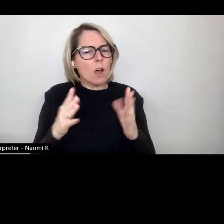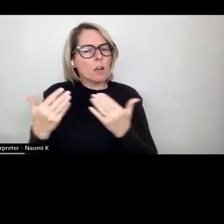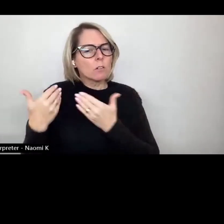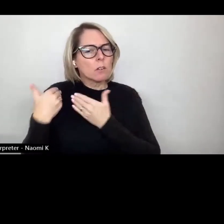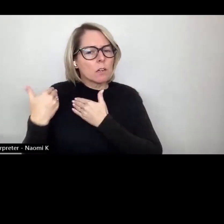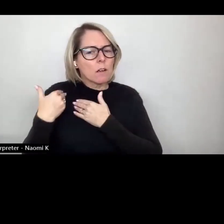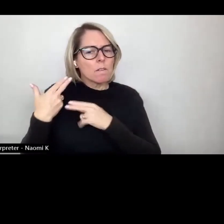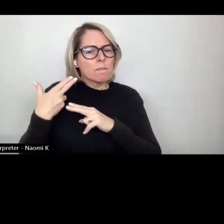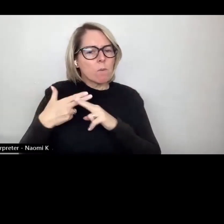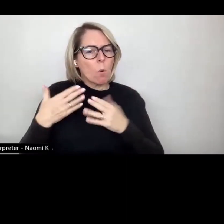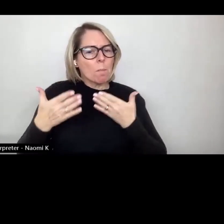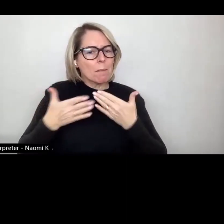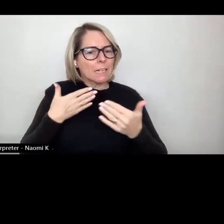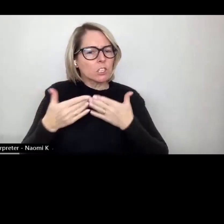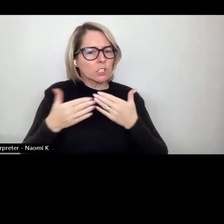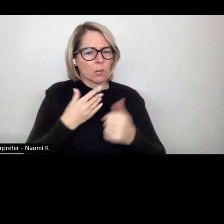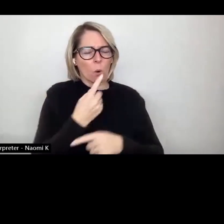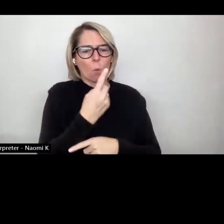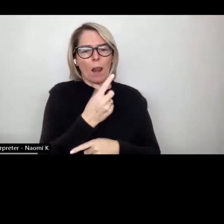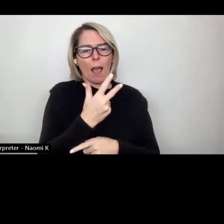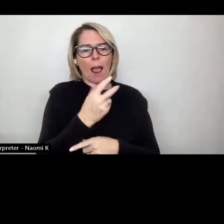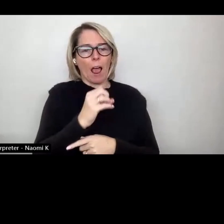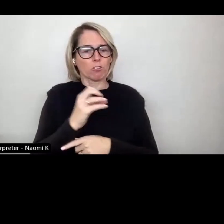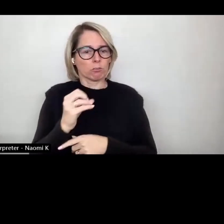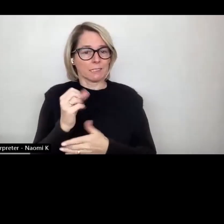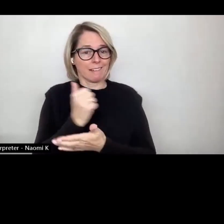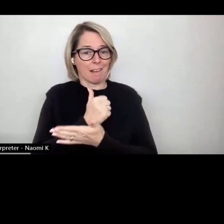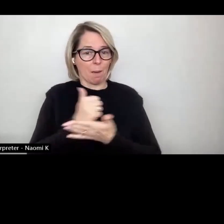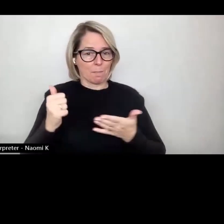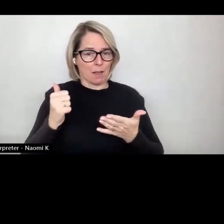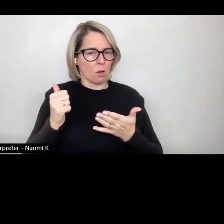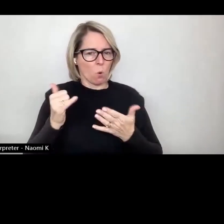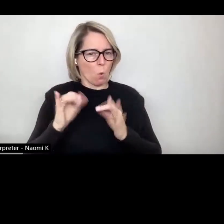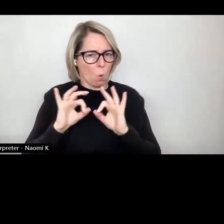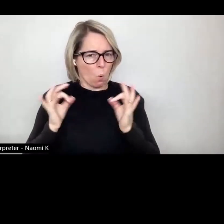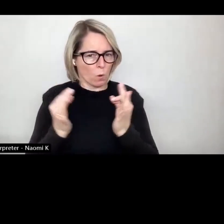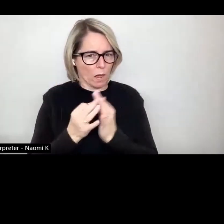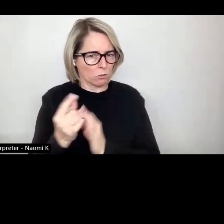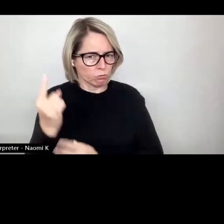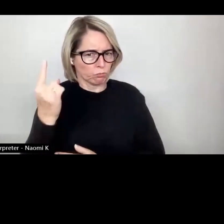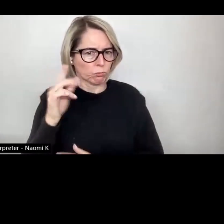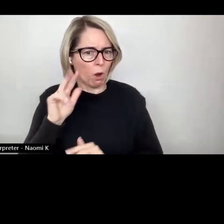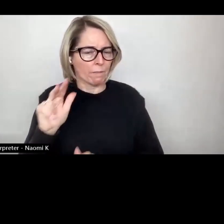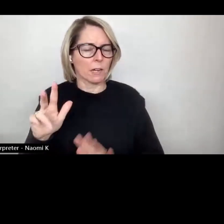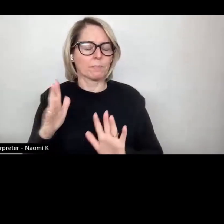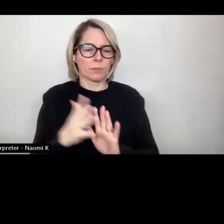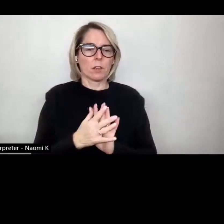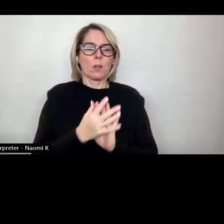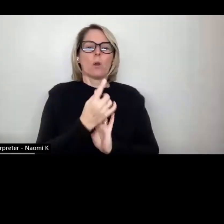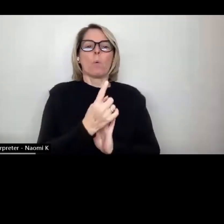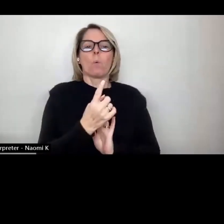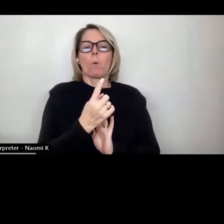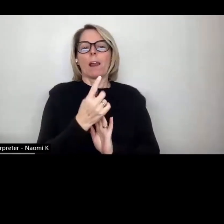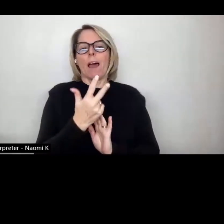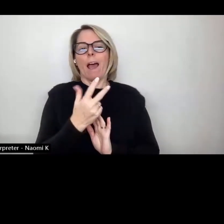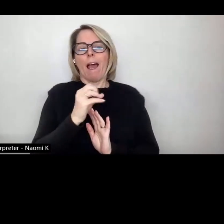The 1800 number is managed nationally and there's a separate funding arrangement in place for that service.